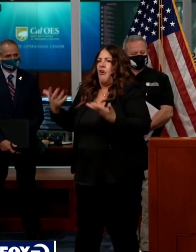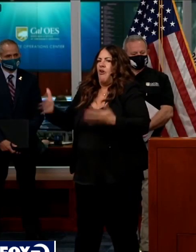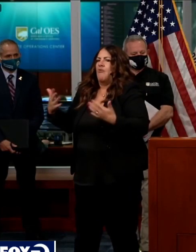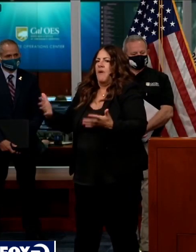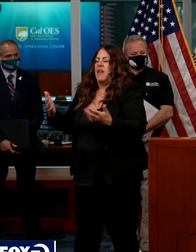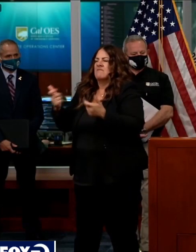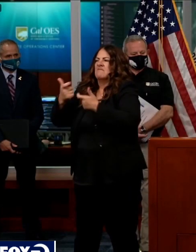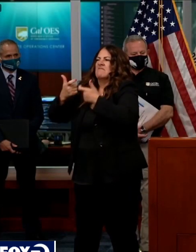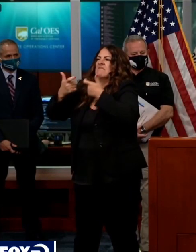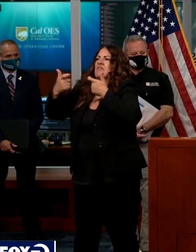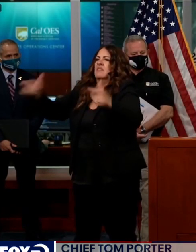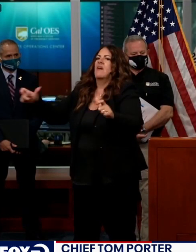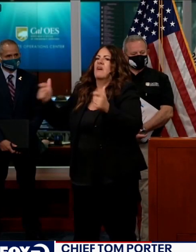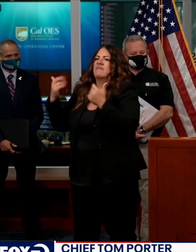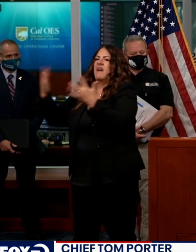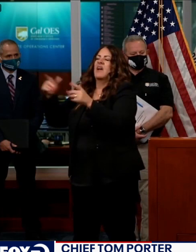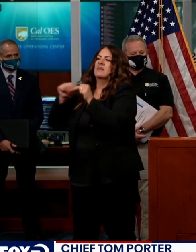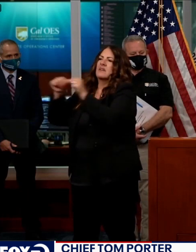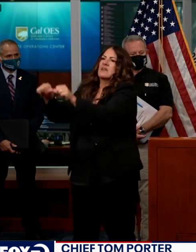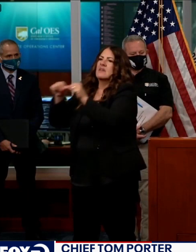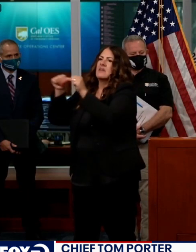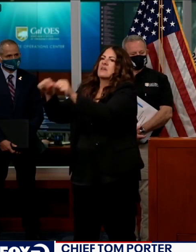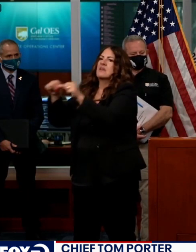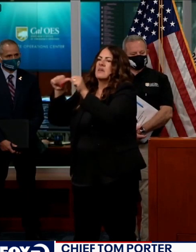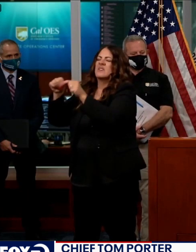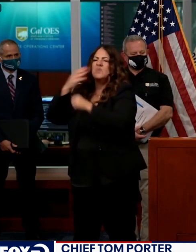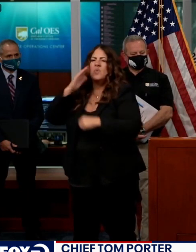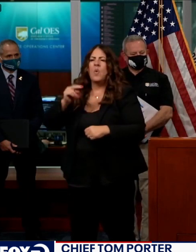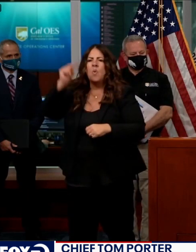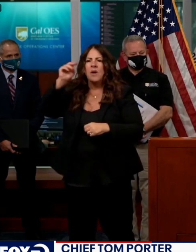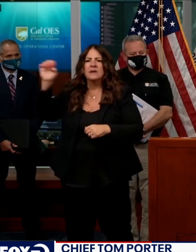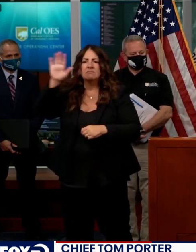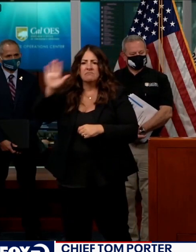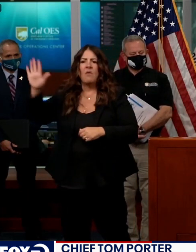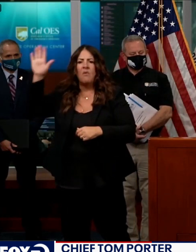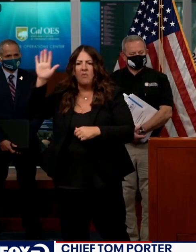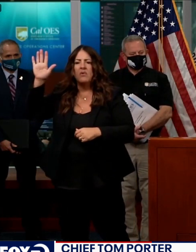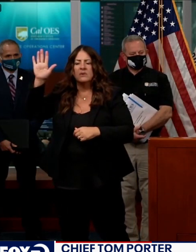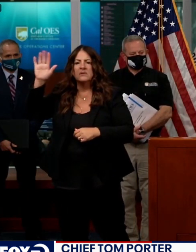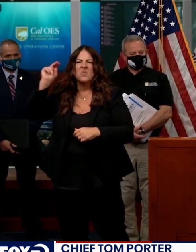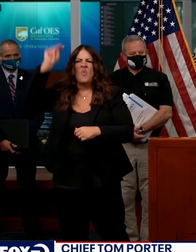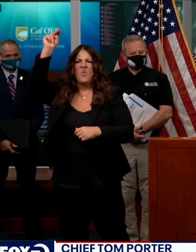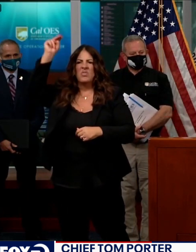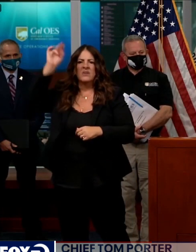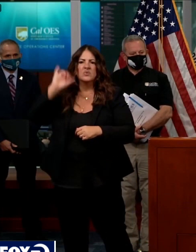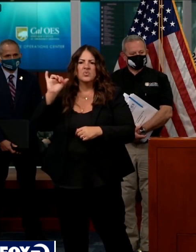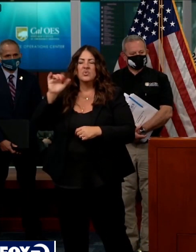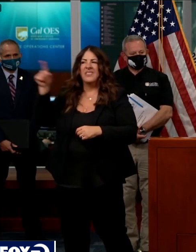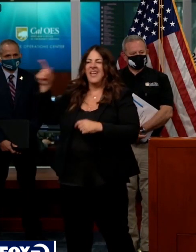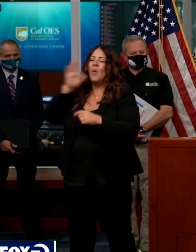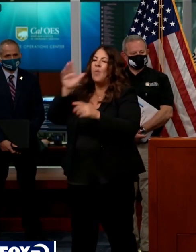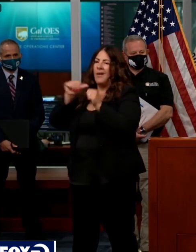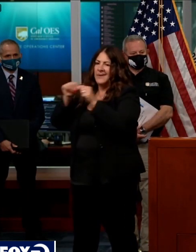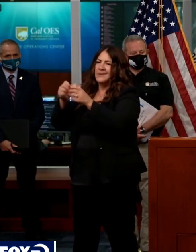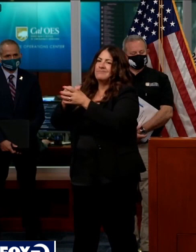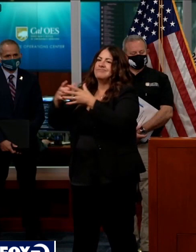make the situation worse. We have many. Large damaged damaging fires that are ongoing